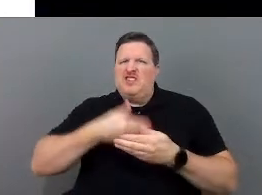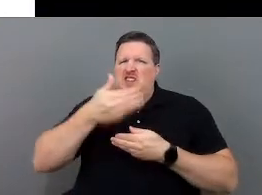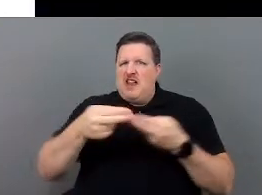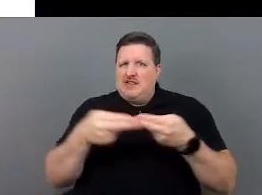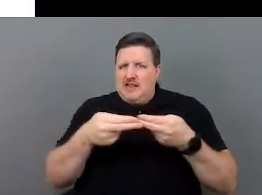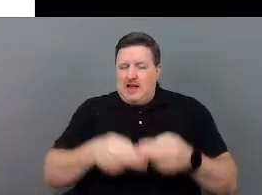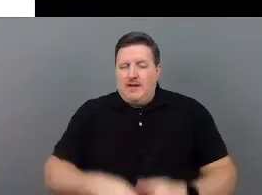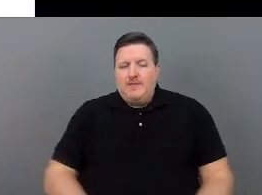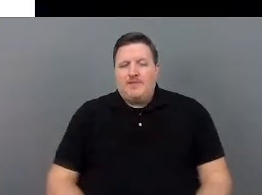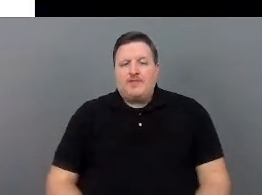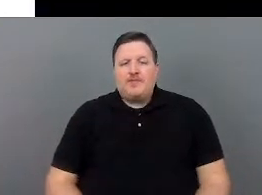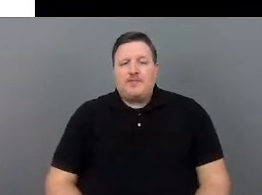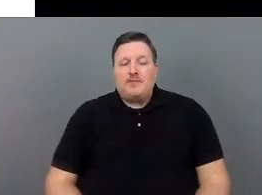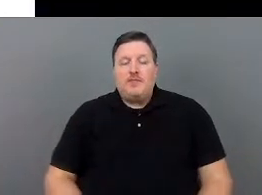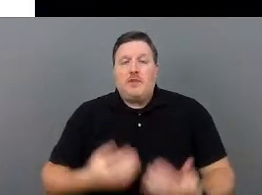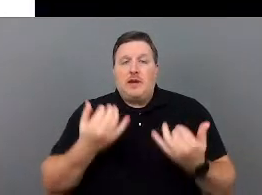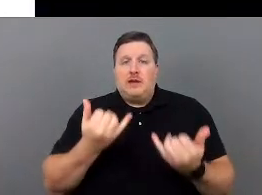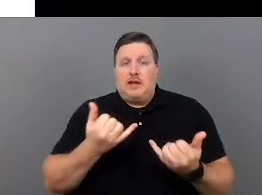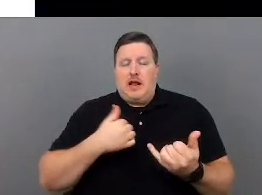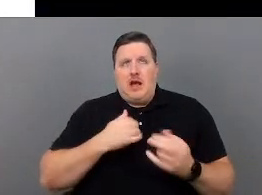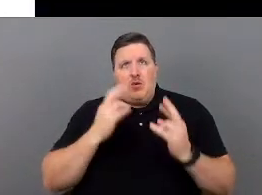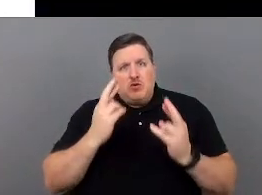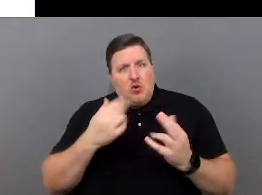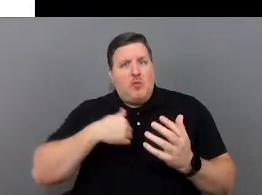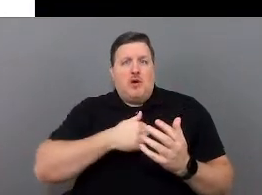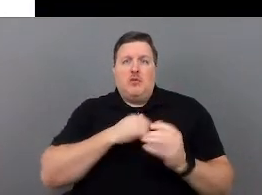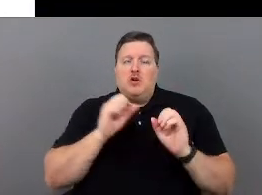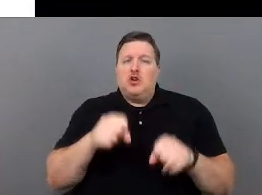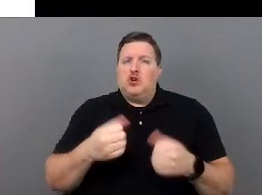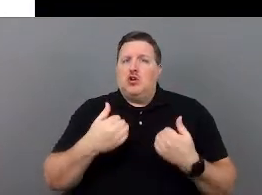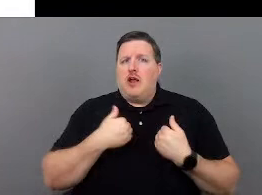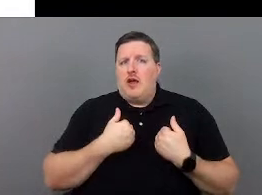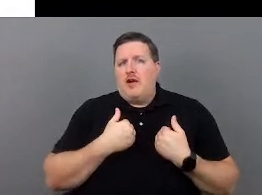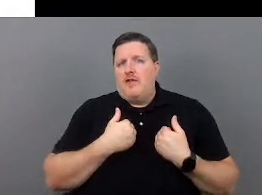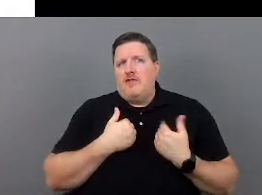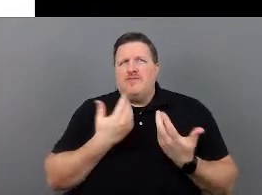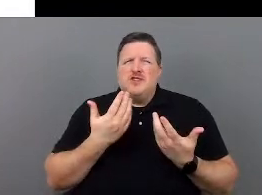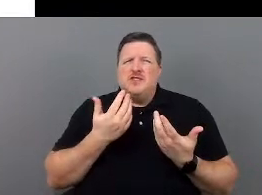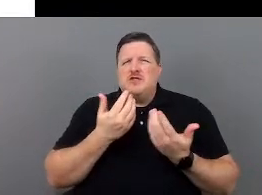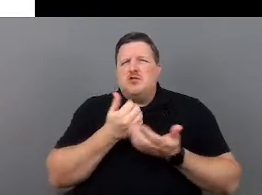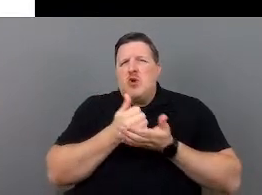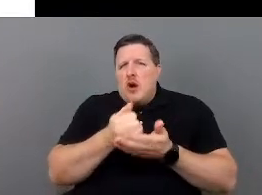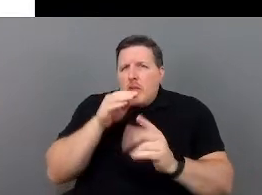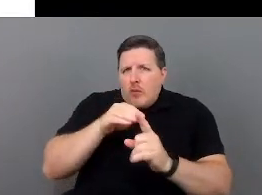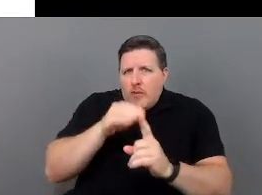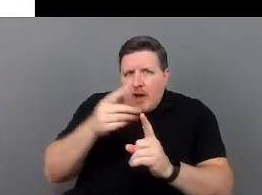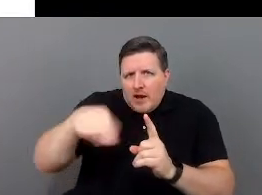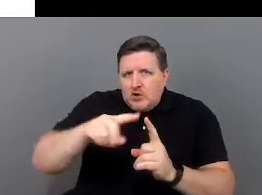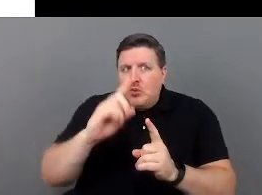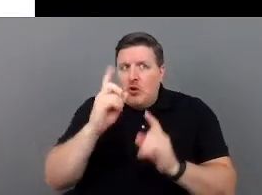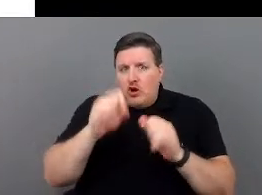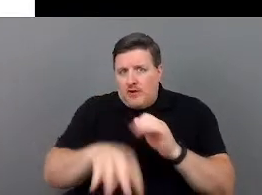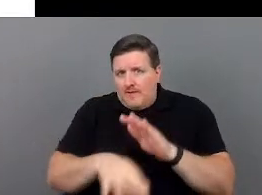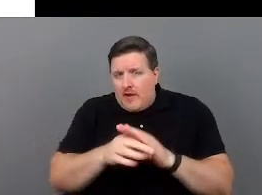TODAY I WAS HOPING WE COULD GET -- JUST REMIND EVERYONE WHERE THEY CAN FIND FURTHER INFORMATION ABOUT THE CITY'S BUDGET.